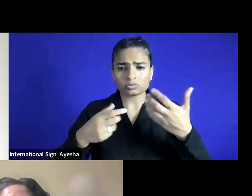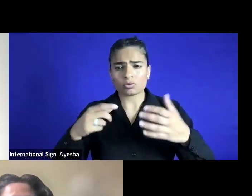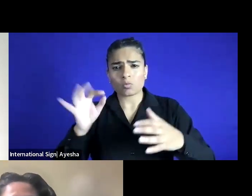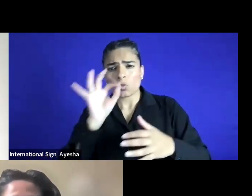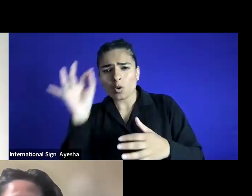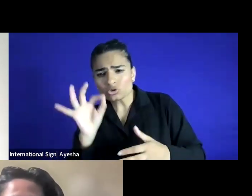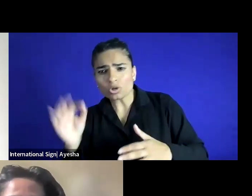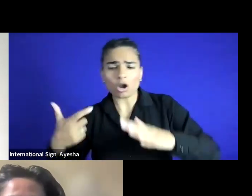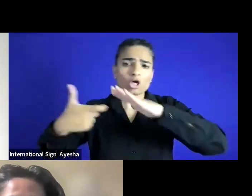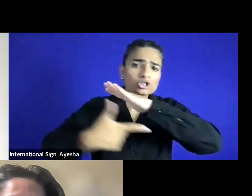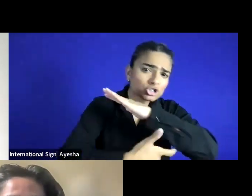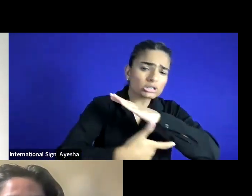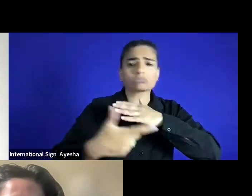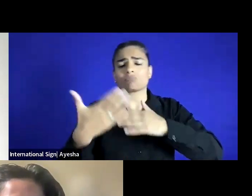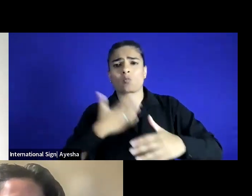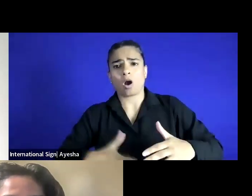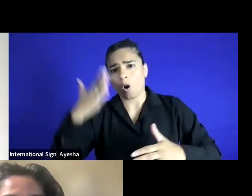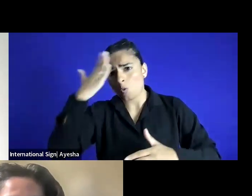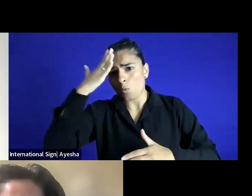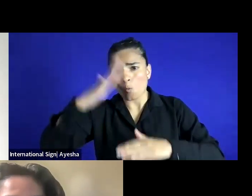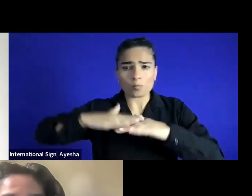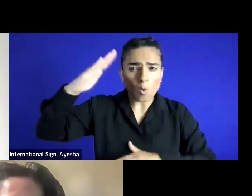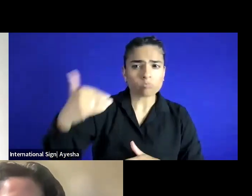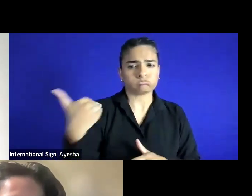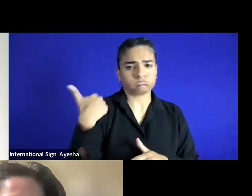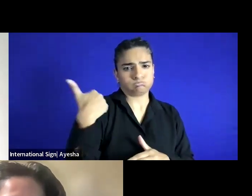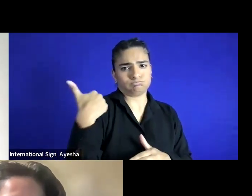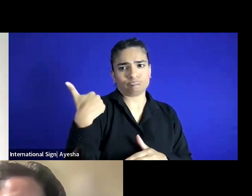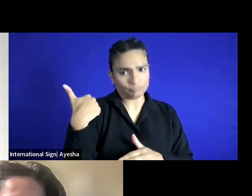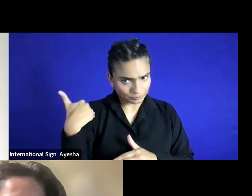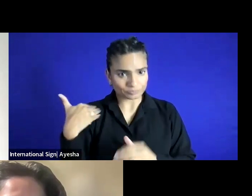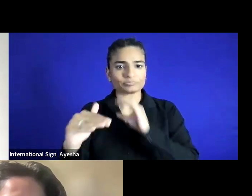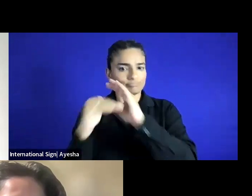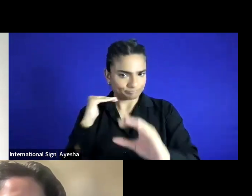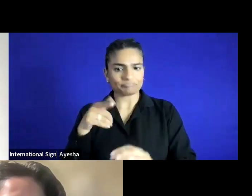you want to ask, there is a space to ask it. So. Yeah, please.